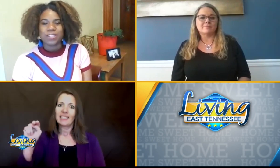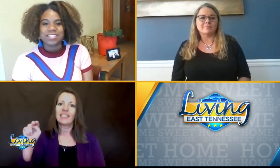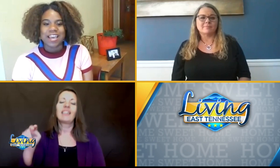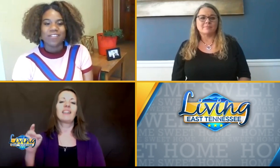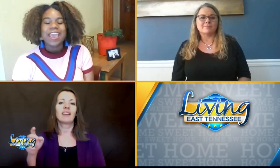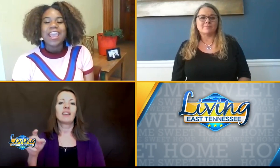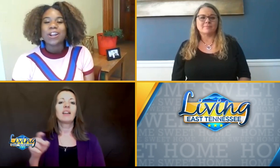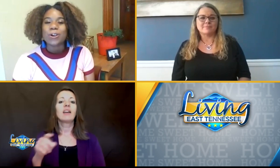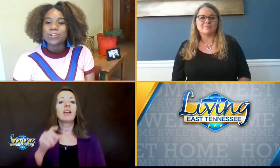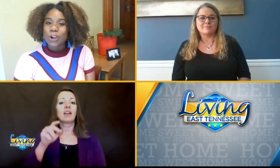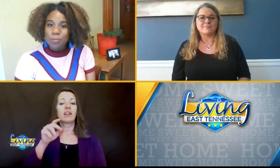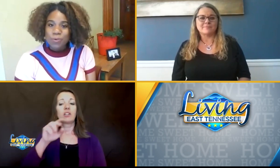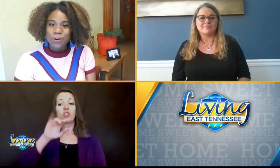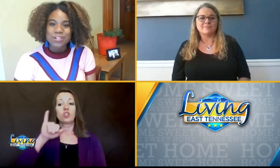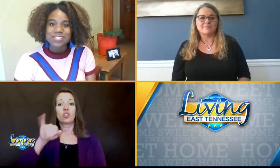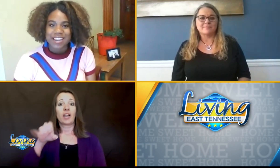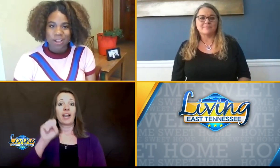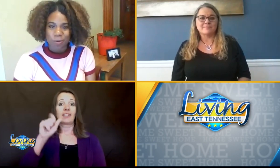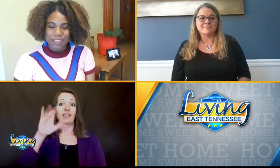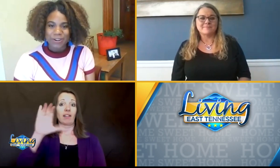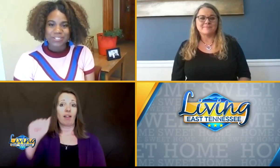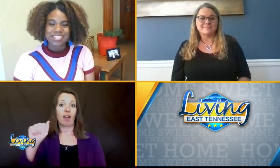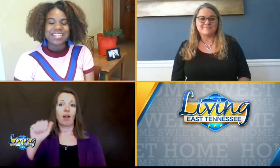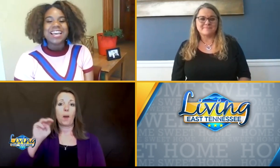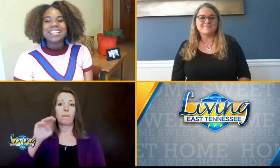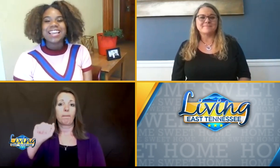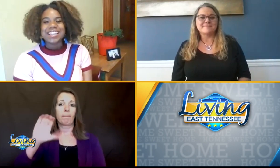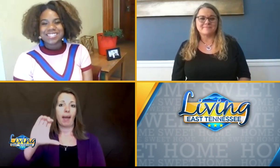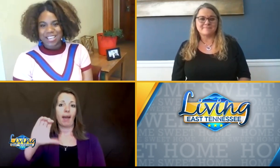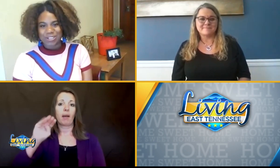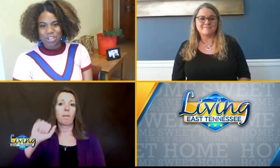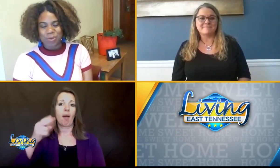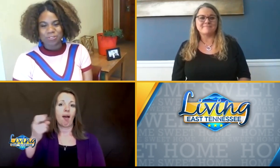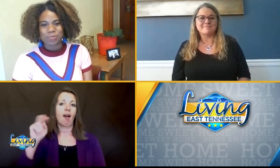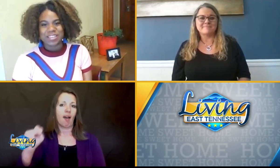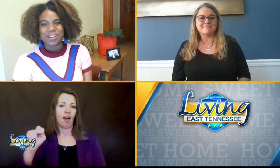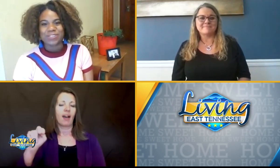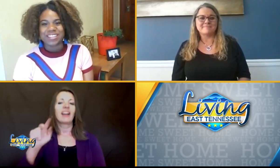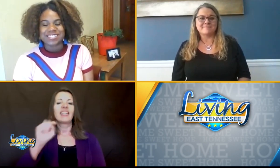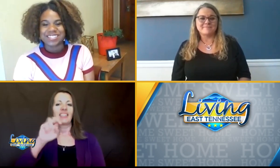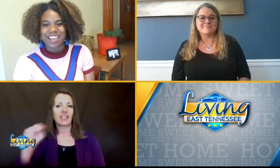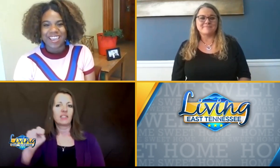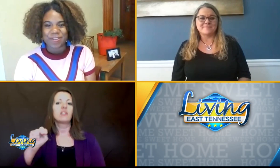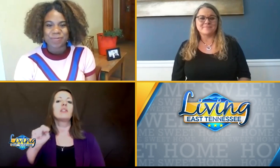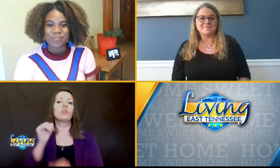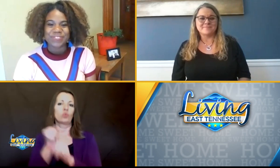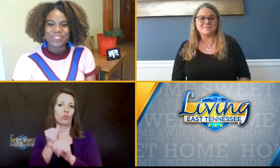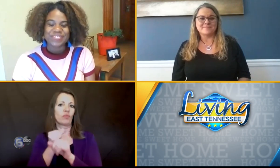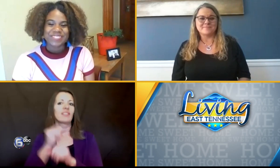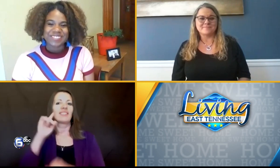LANGUAGE. WE CONTINUE OUR COVERAGE OF NATIONAL DEAF HISTORY MONTH. WITH THE TRENTO PANDEMIC TRULY CHANGING THE WAY WE LIVE, ALL